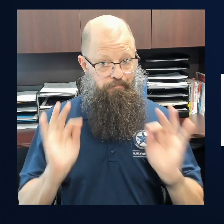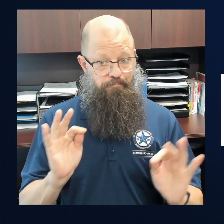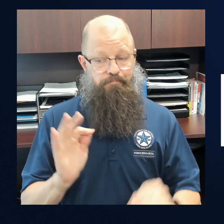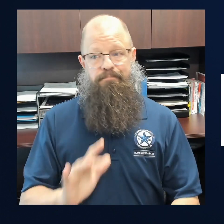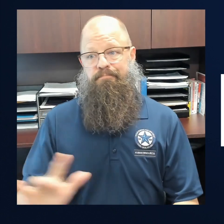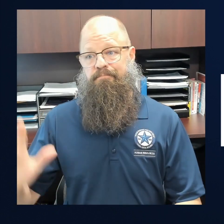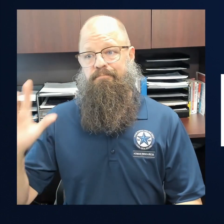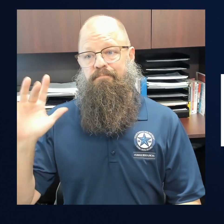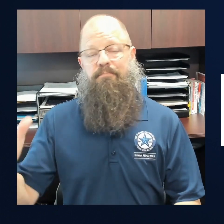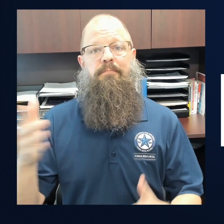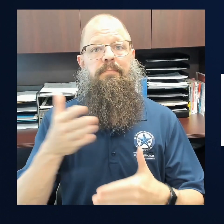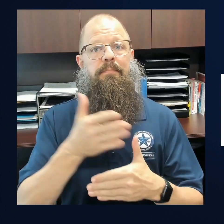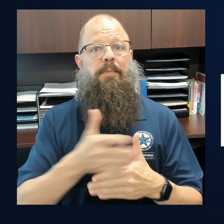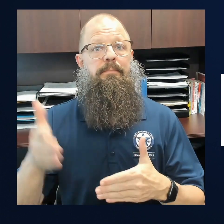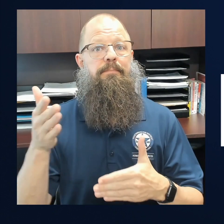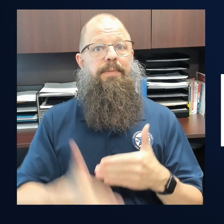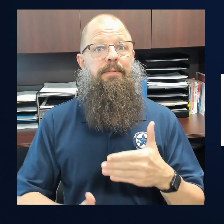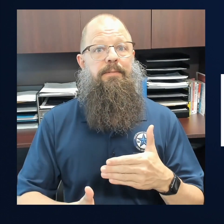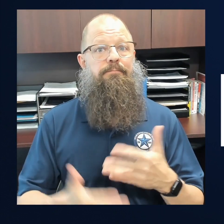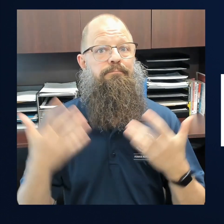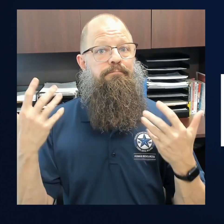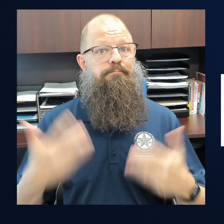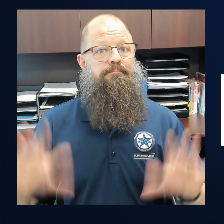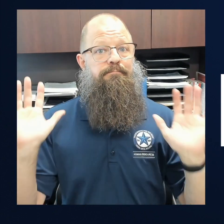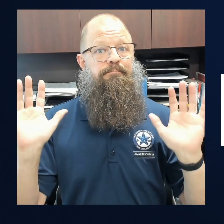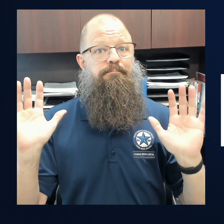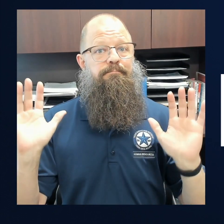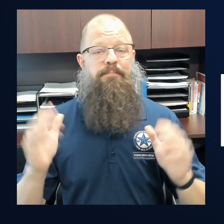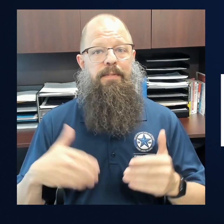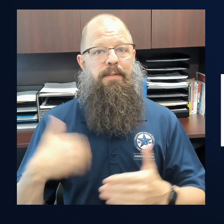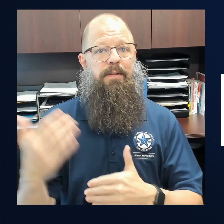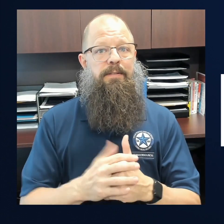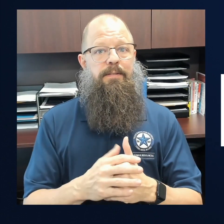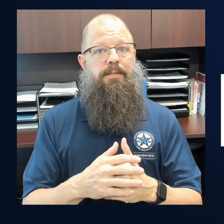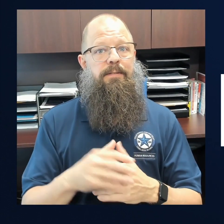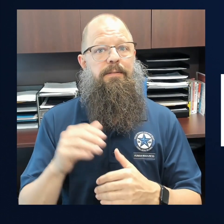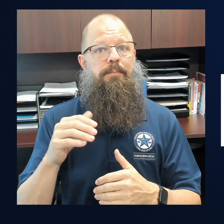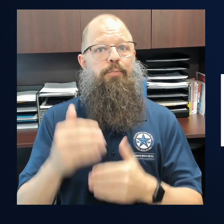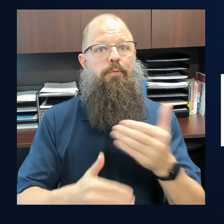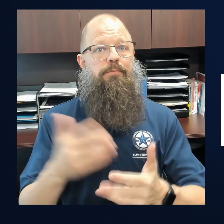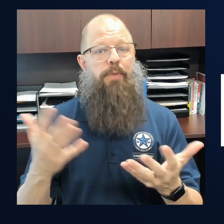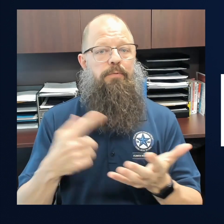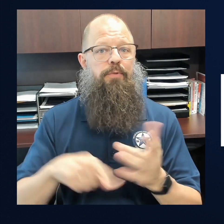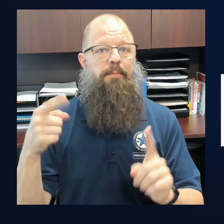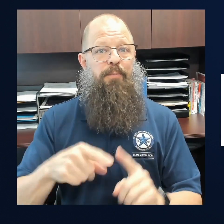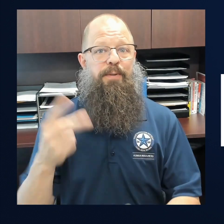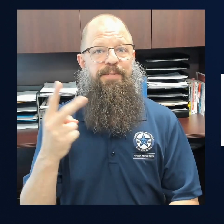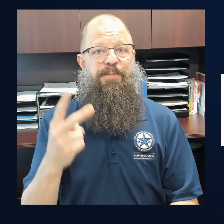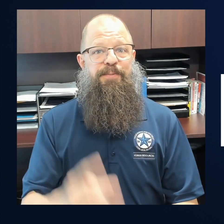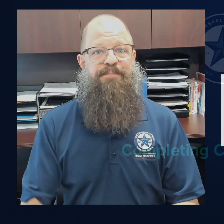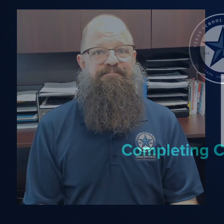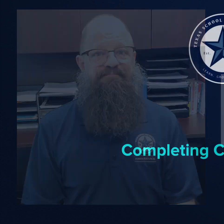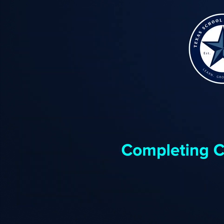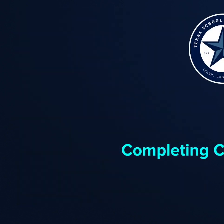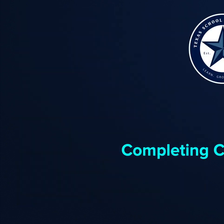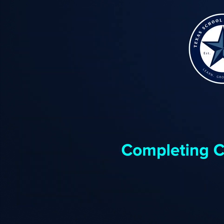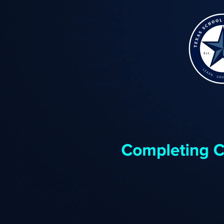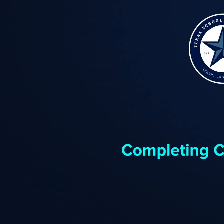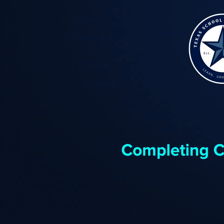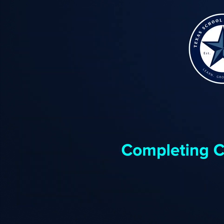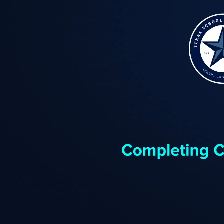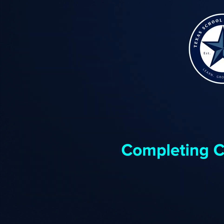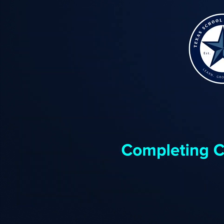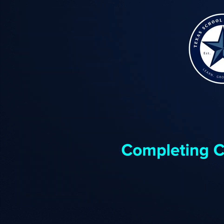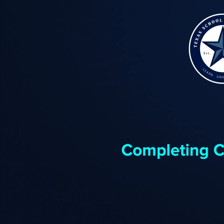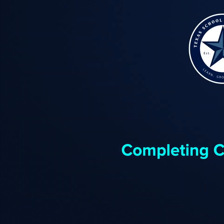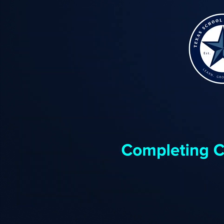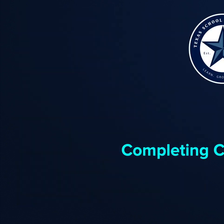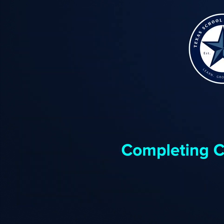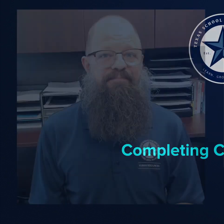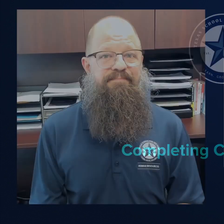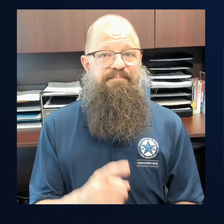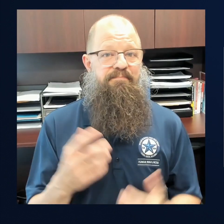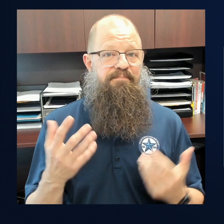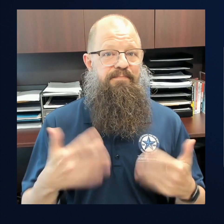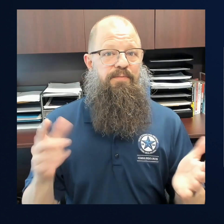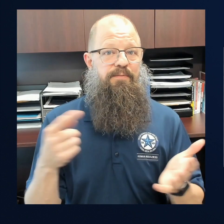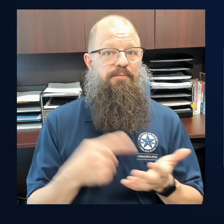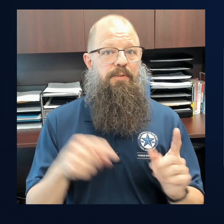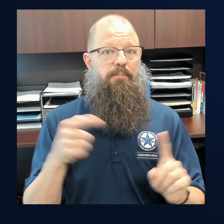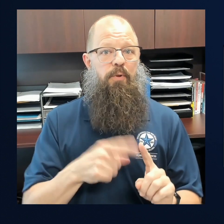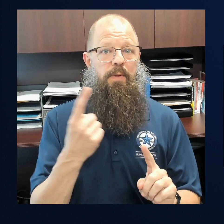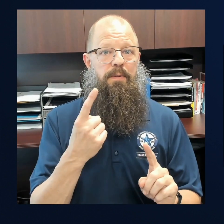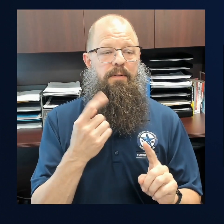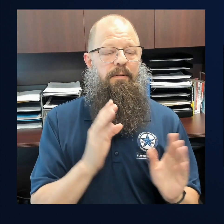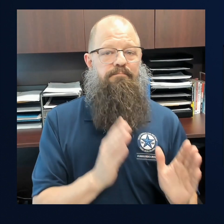updates on the evaluation and select Complete. Then the next process will be Checkpoint #2.